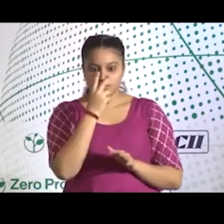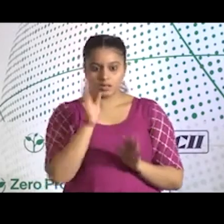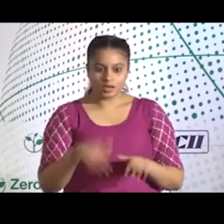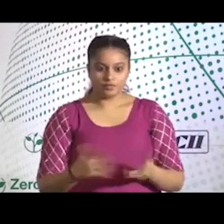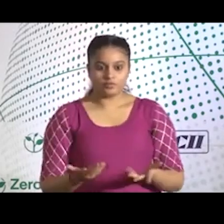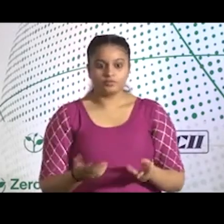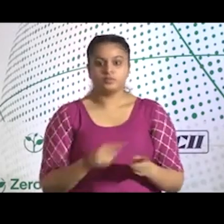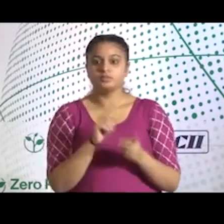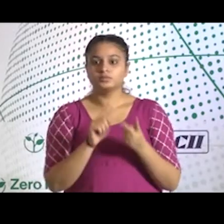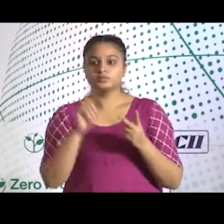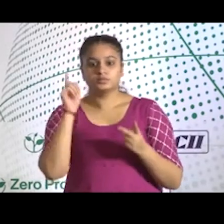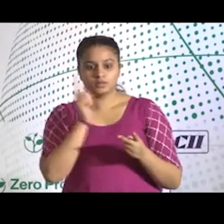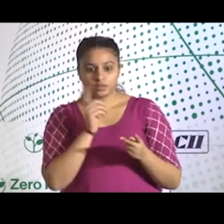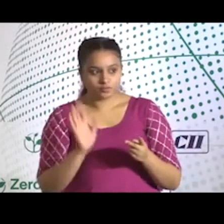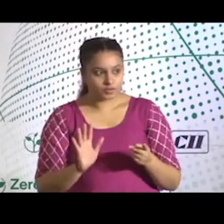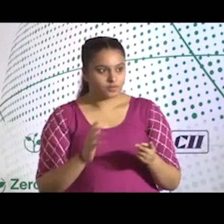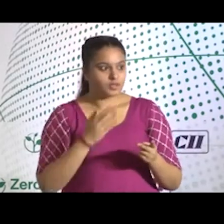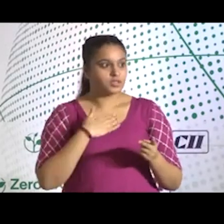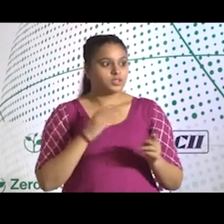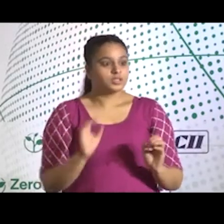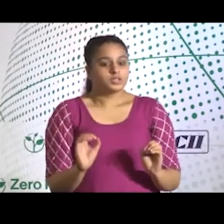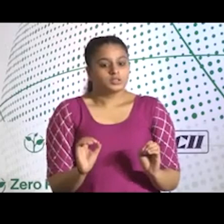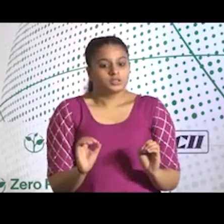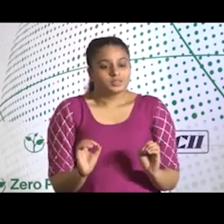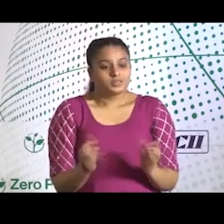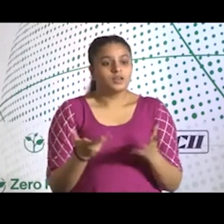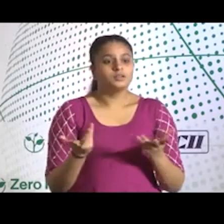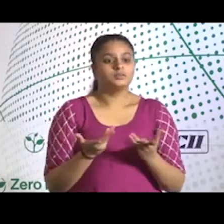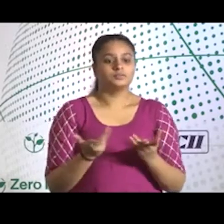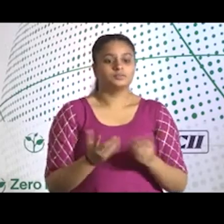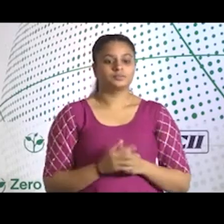And I think it starts with sort of a